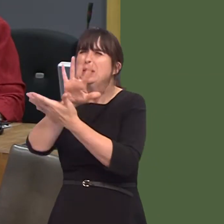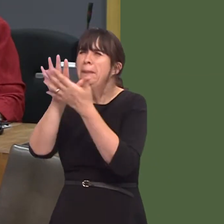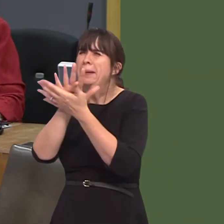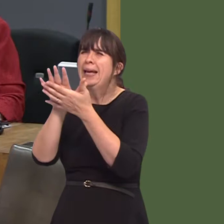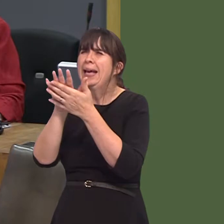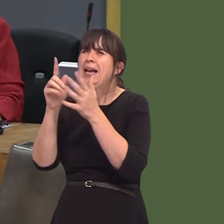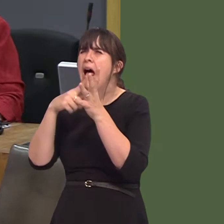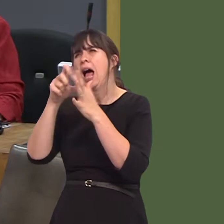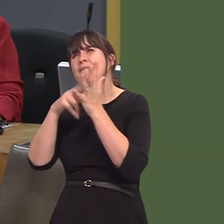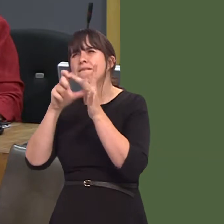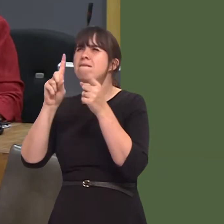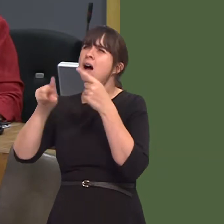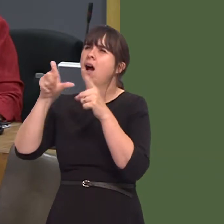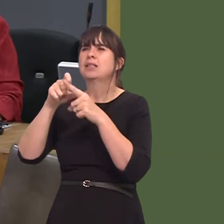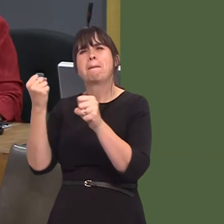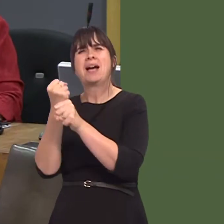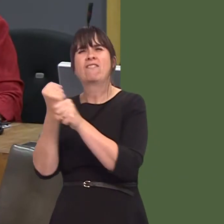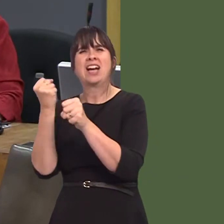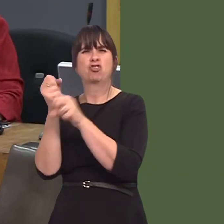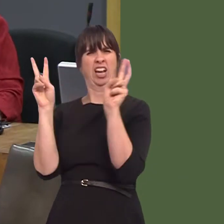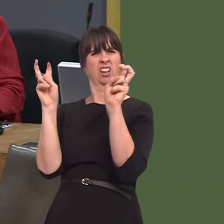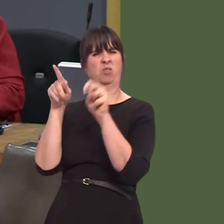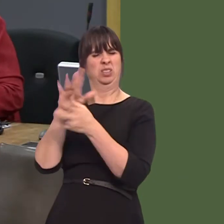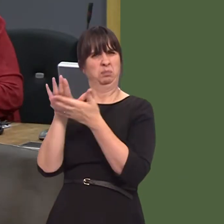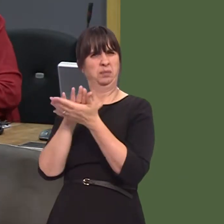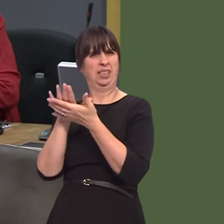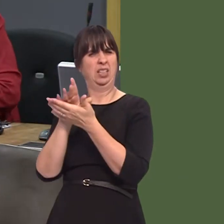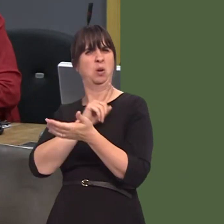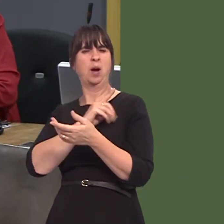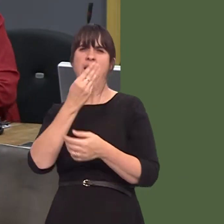of advanced manufacturing by the Welsh Government, to exclude things like 1970s technology for